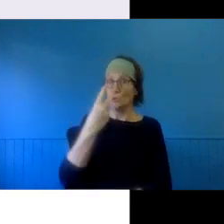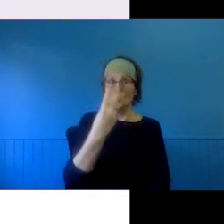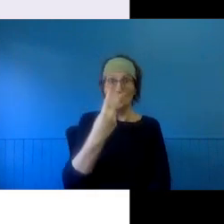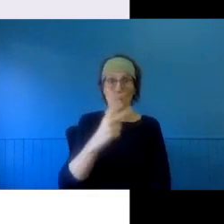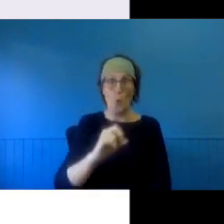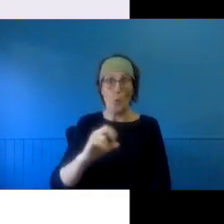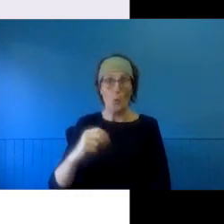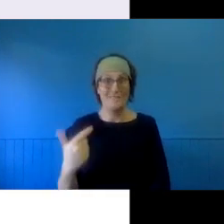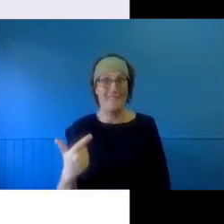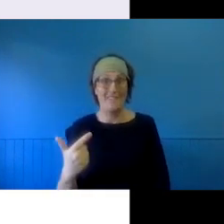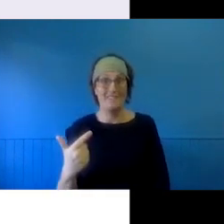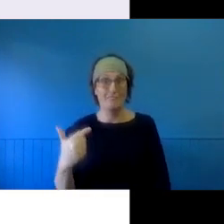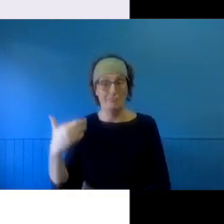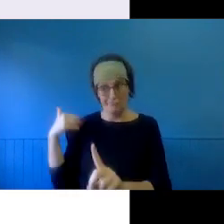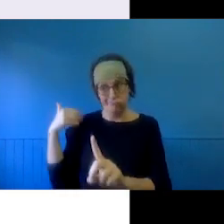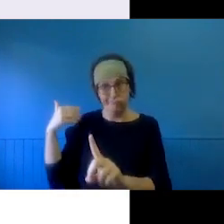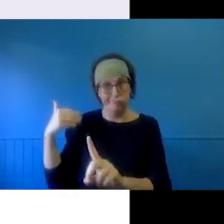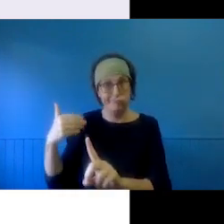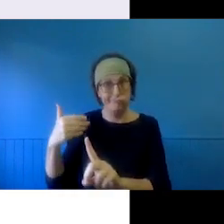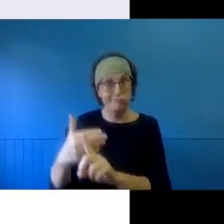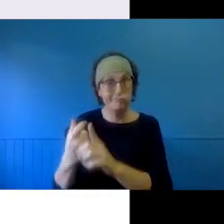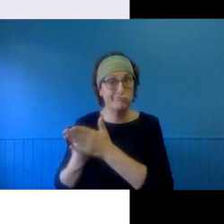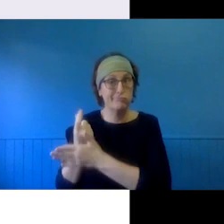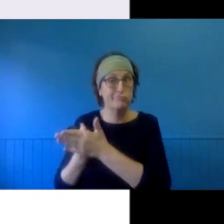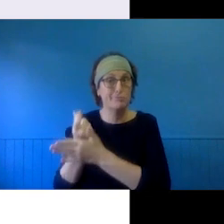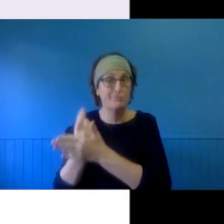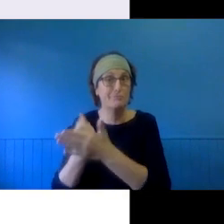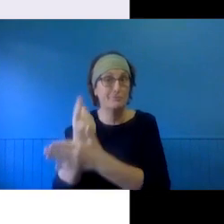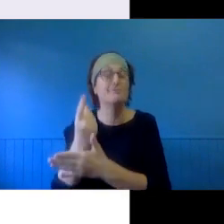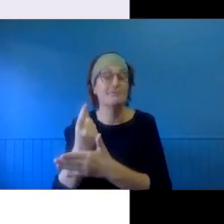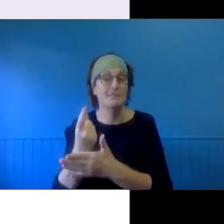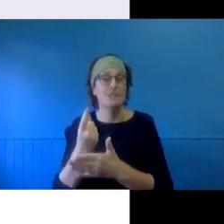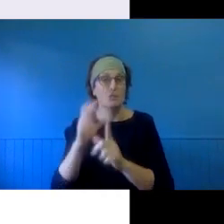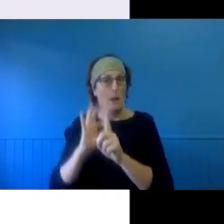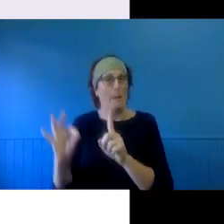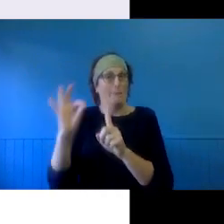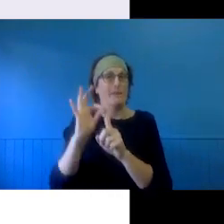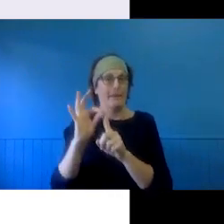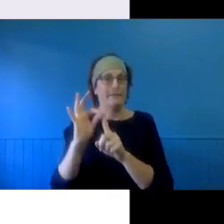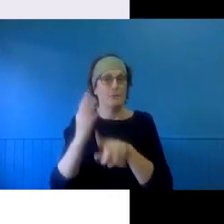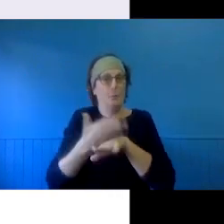There has been so much merging of the artforms that this new rendition